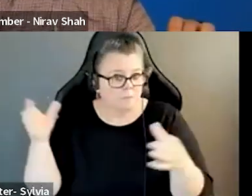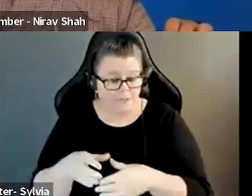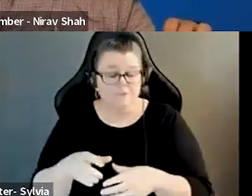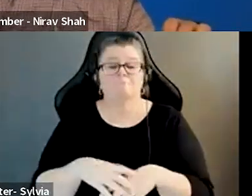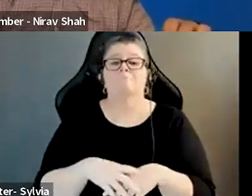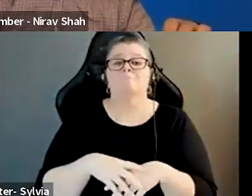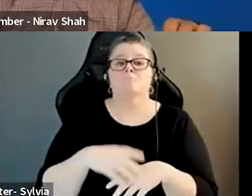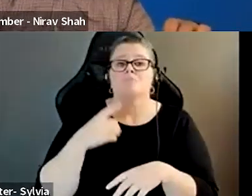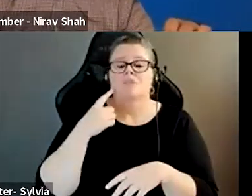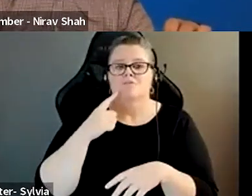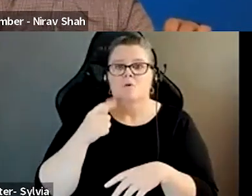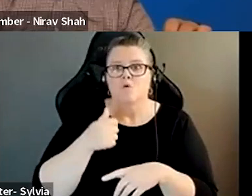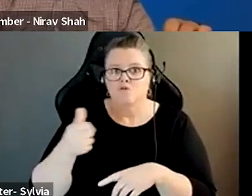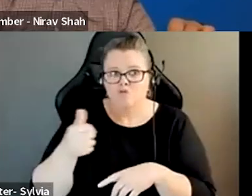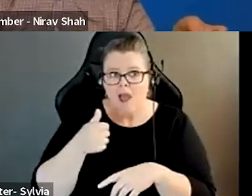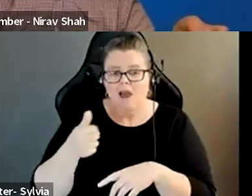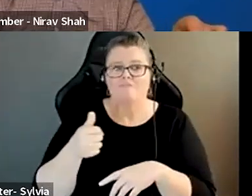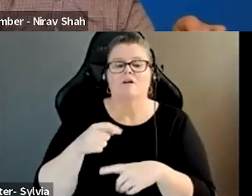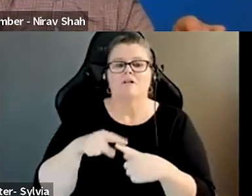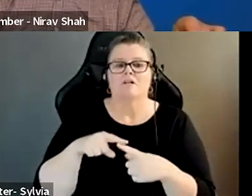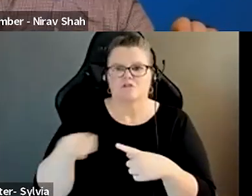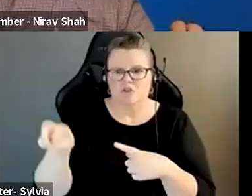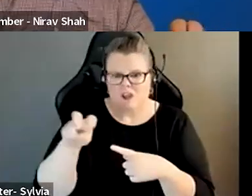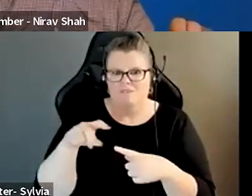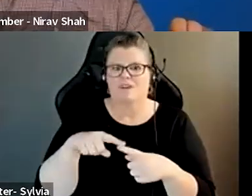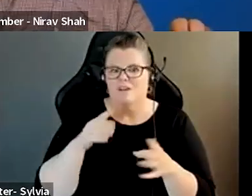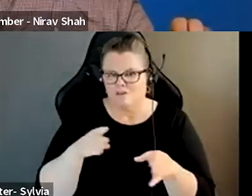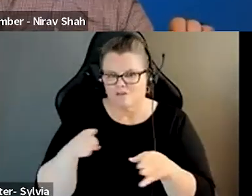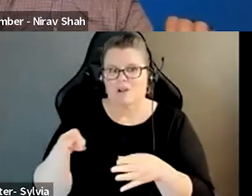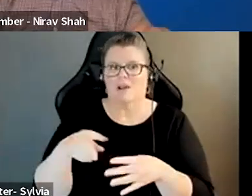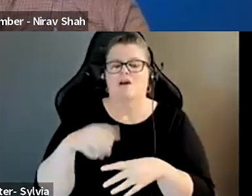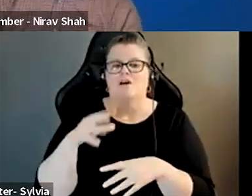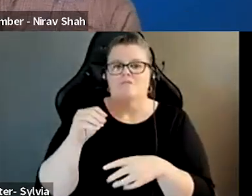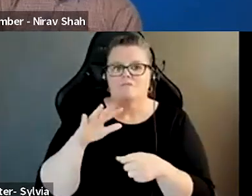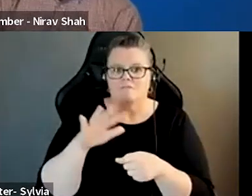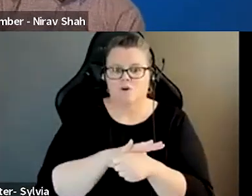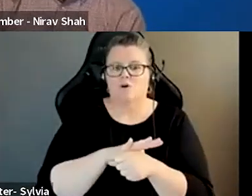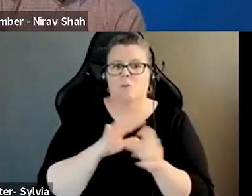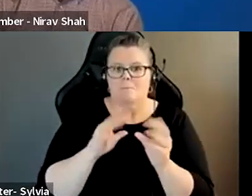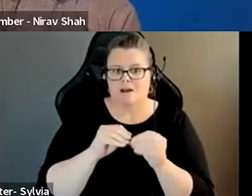for the dinner, and then full meeting on the 9th, and then travel arrangements back. So for a number of you, that will take --